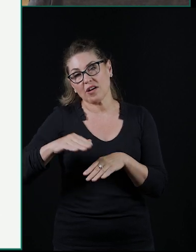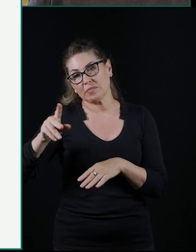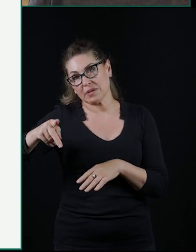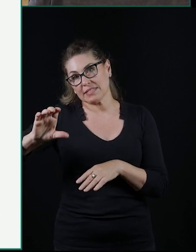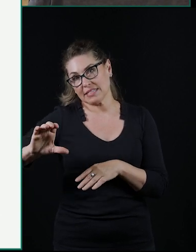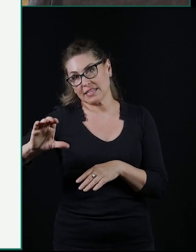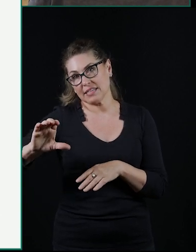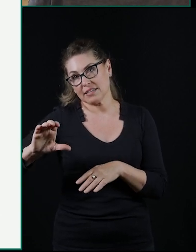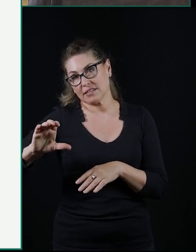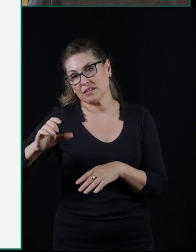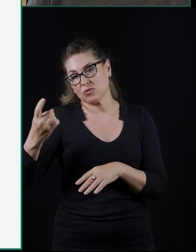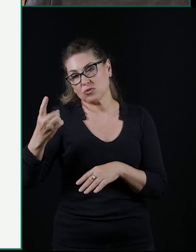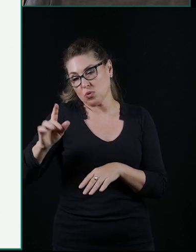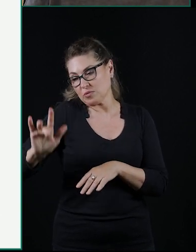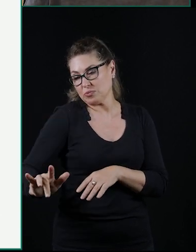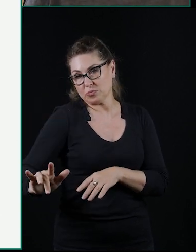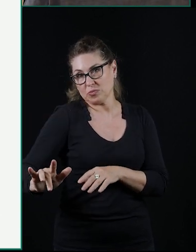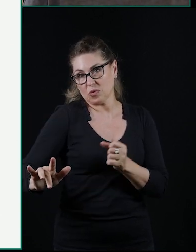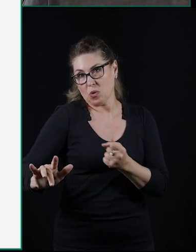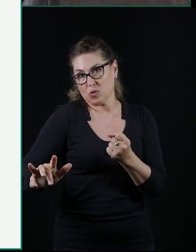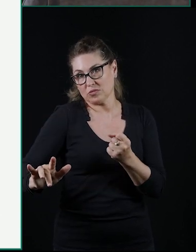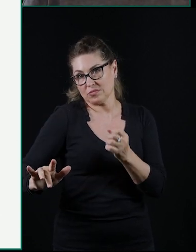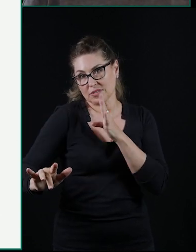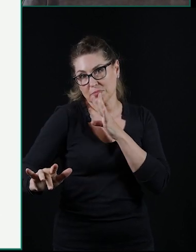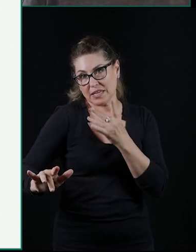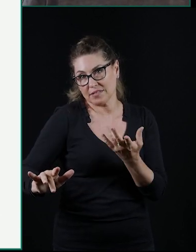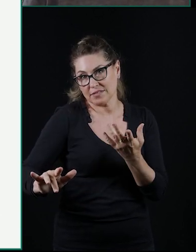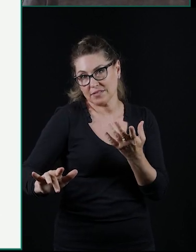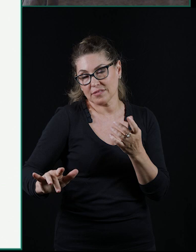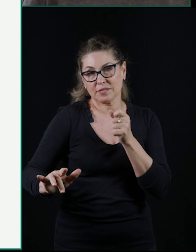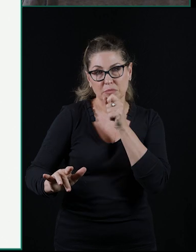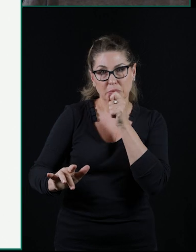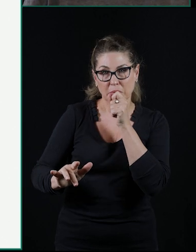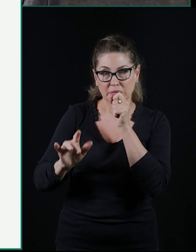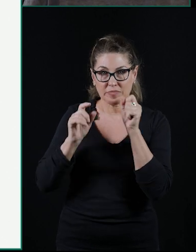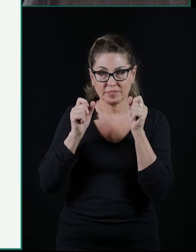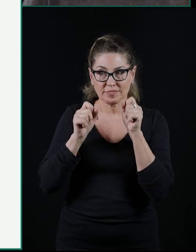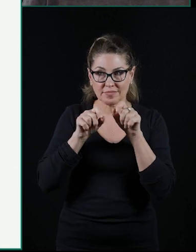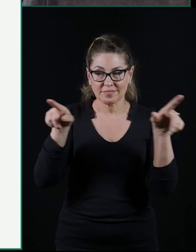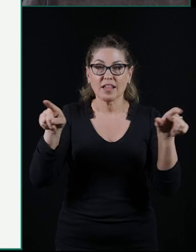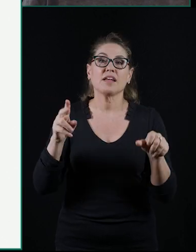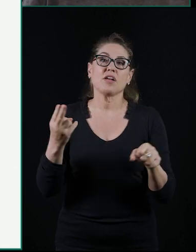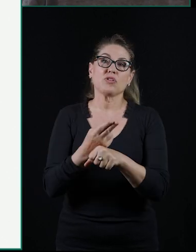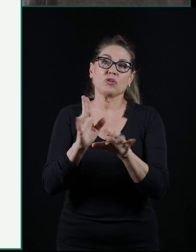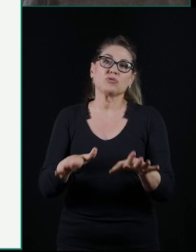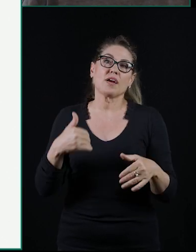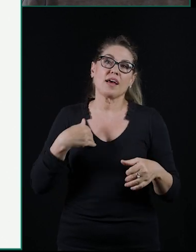the tell the key to speak, and this gives the user more power